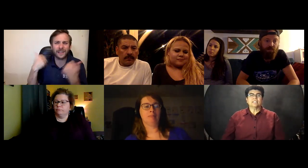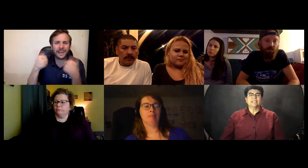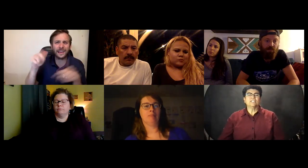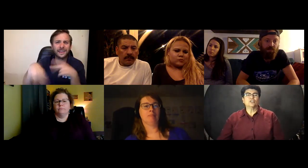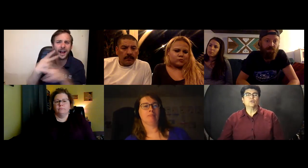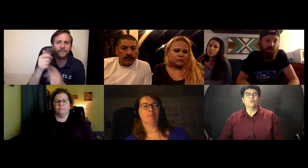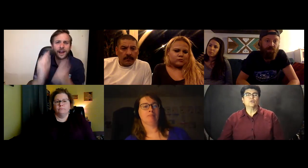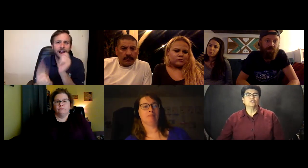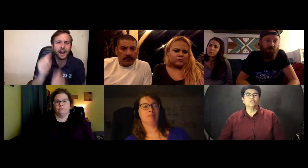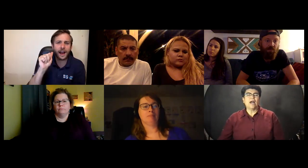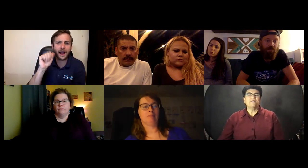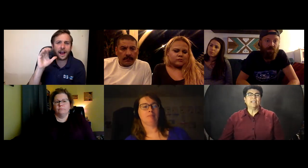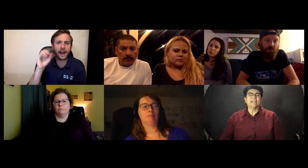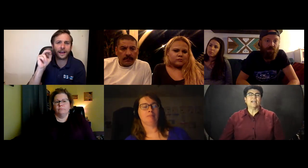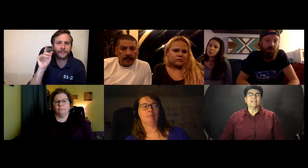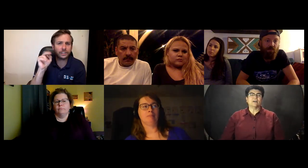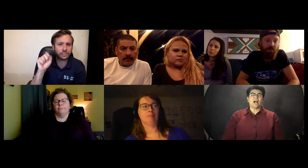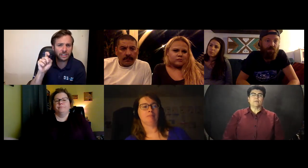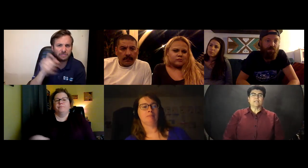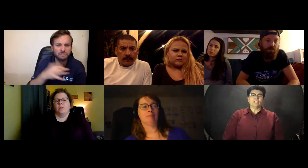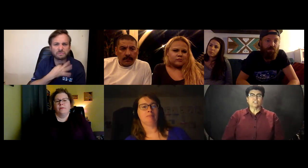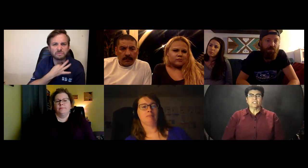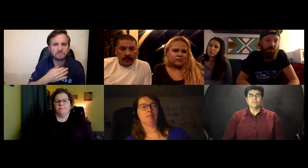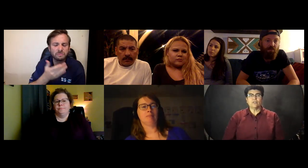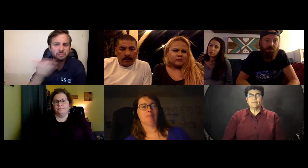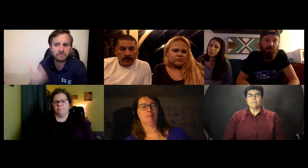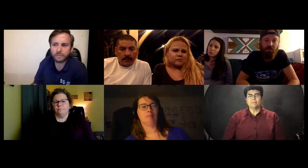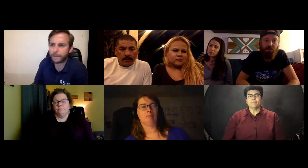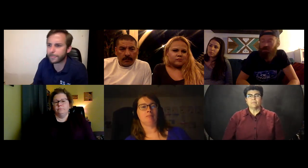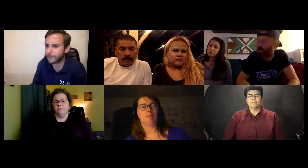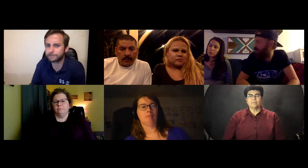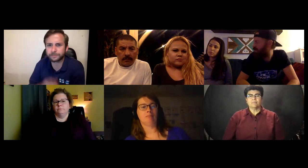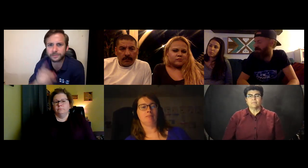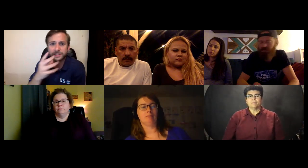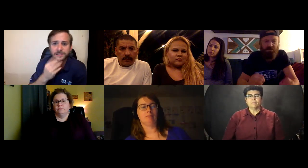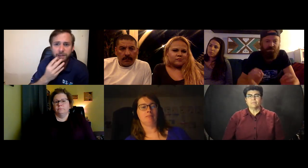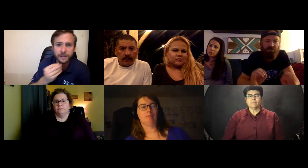in school do you have any kind of accommodations for them